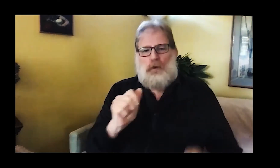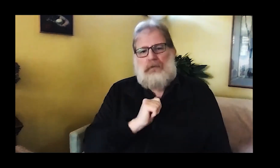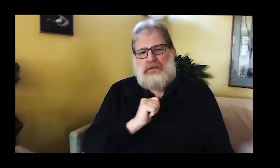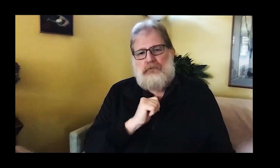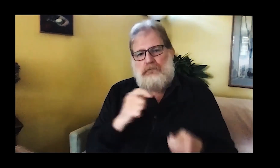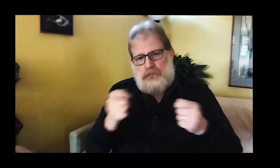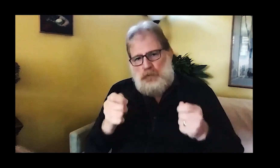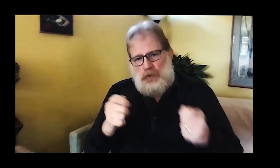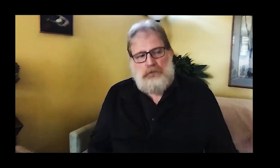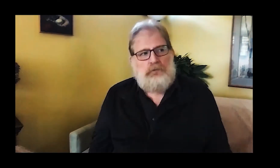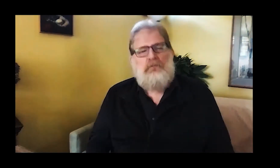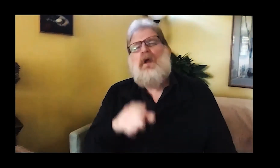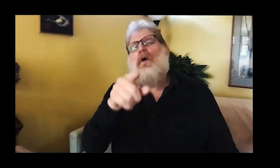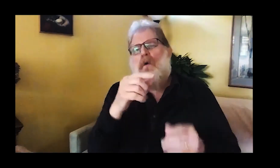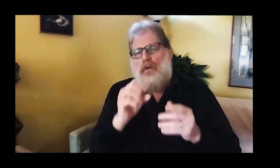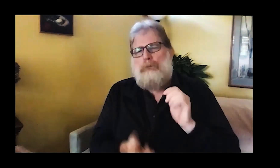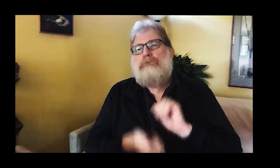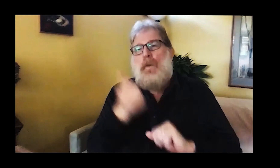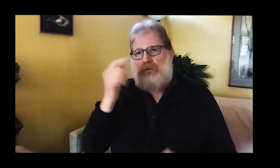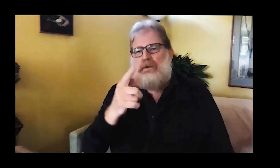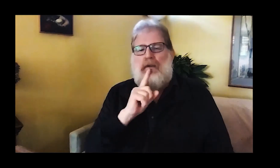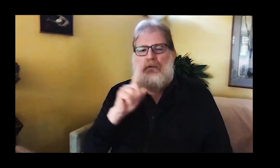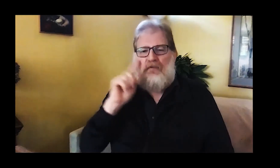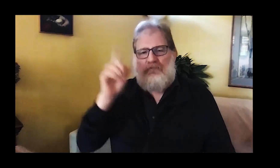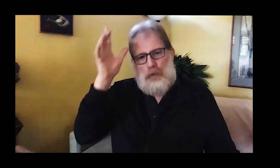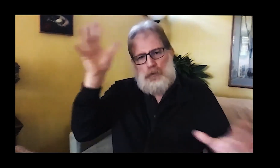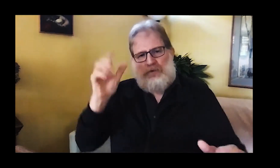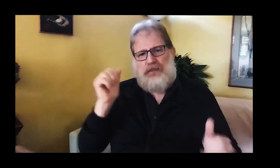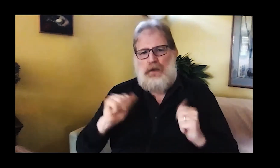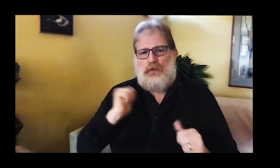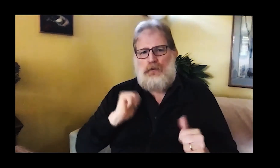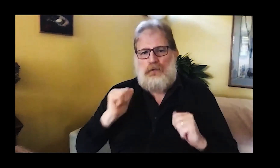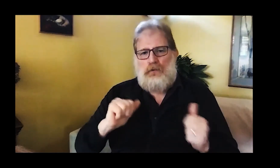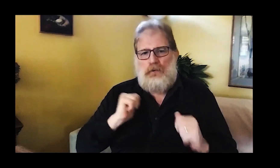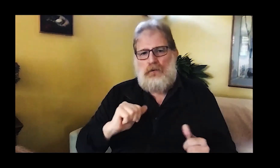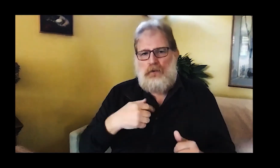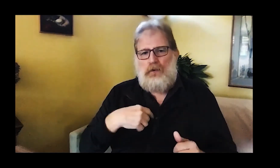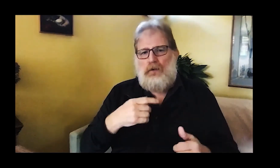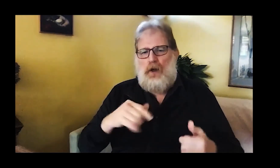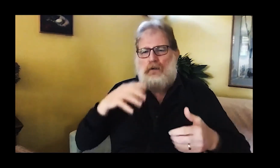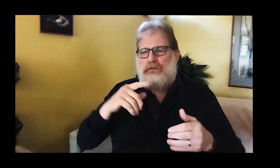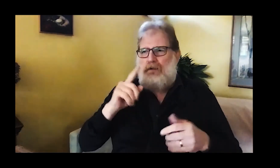so I had to direct myself. Well most of what I did was the Deaf Moose Theater.